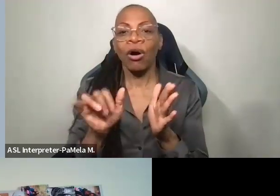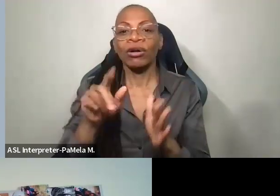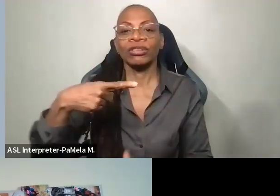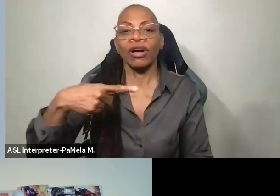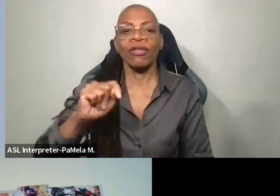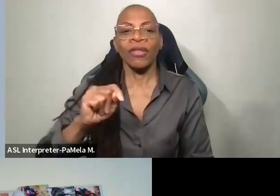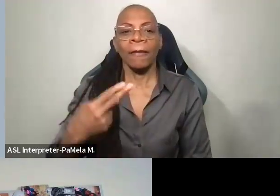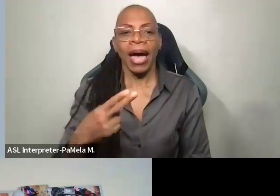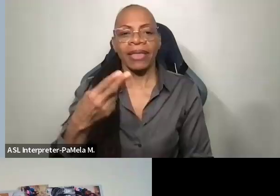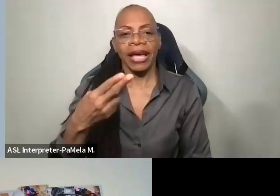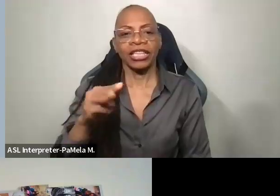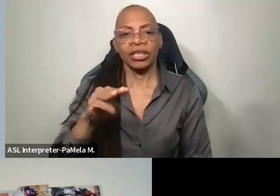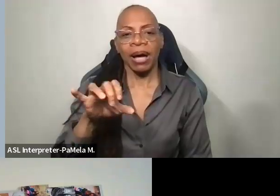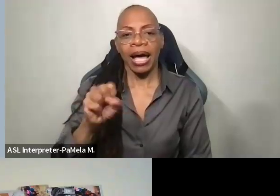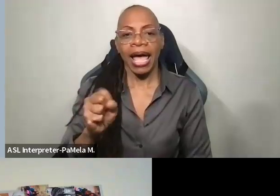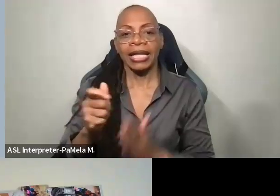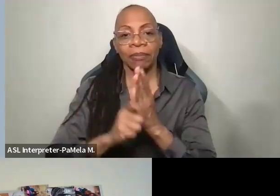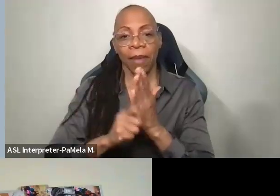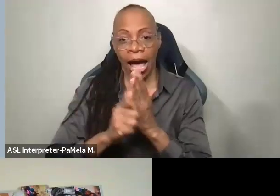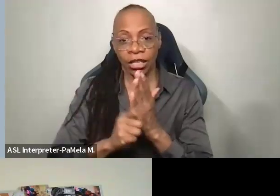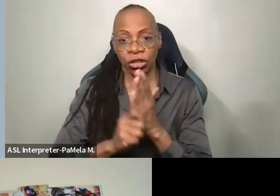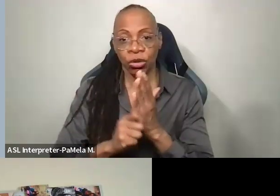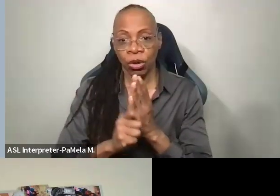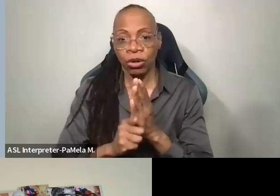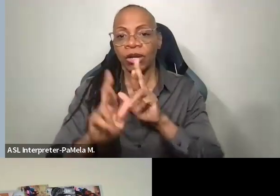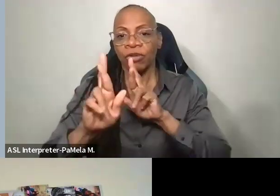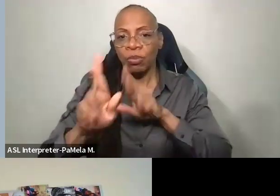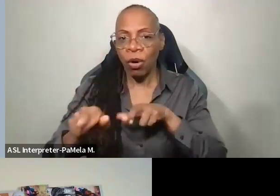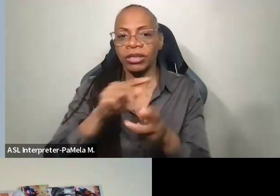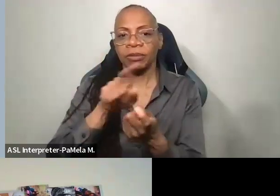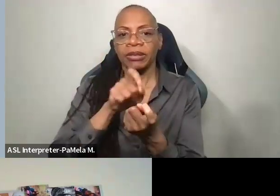And I know Kristin linked the PDX email address.